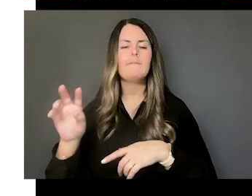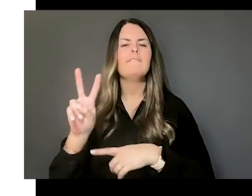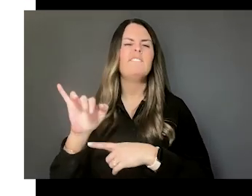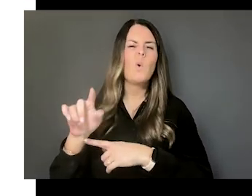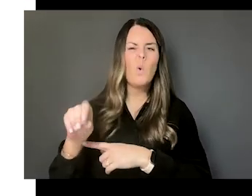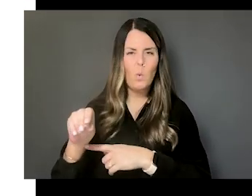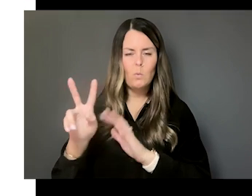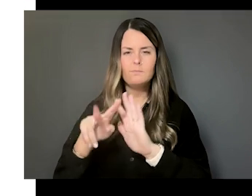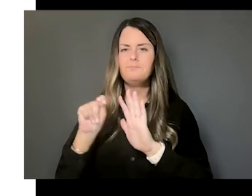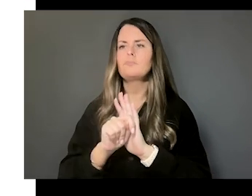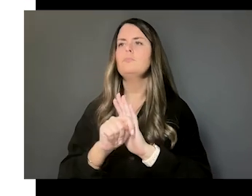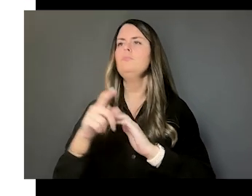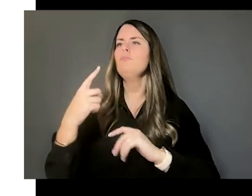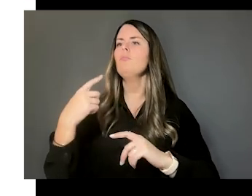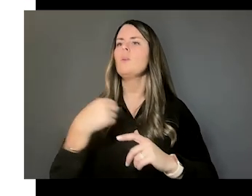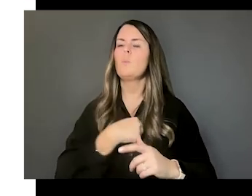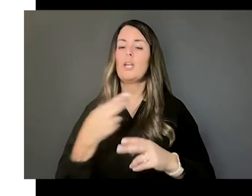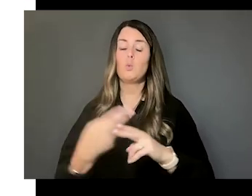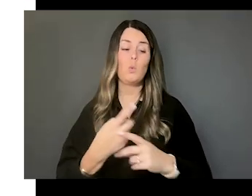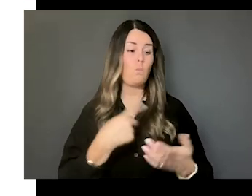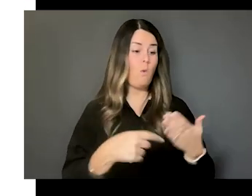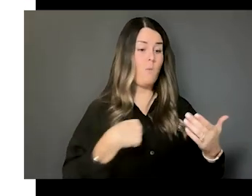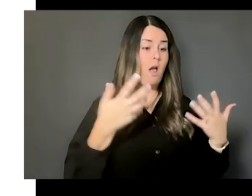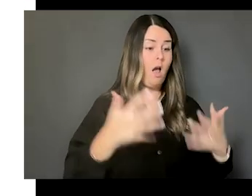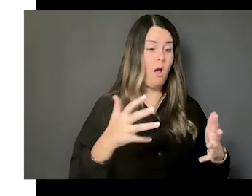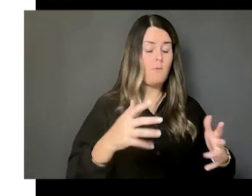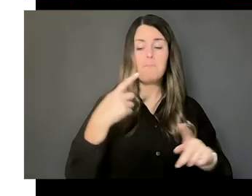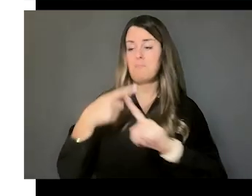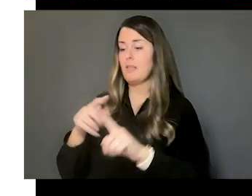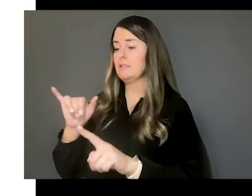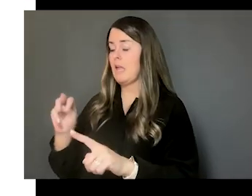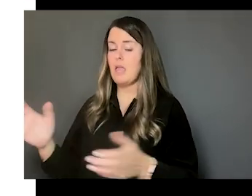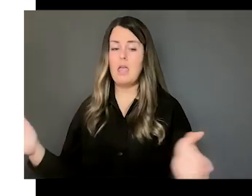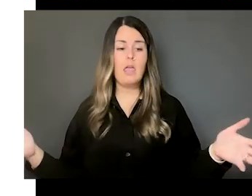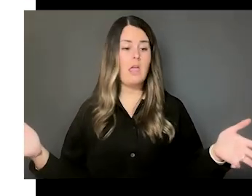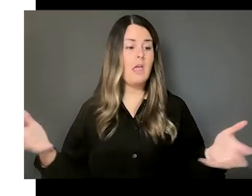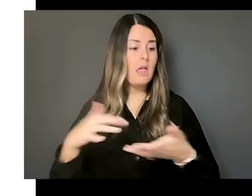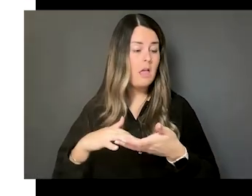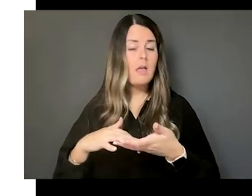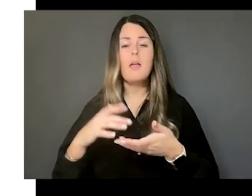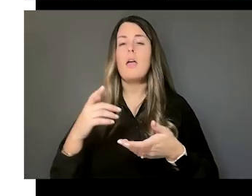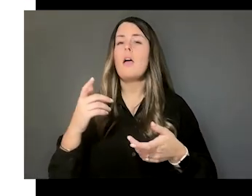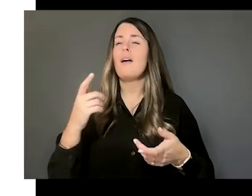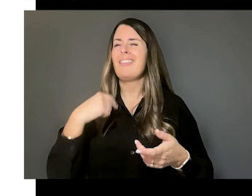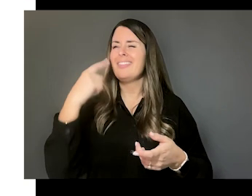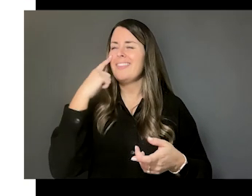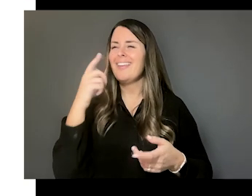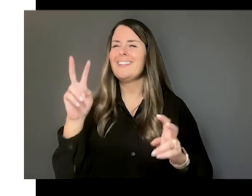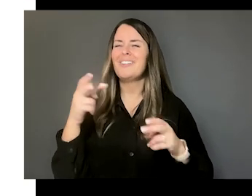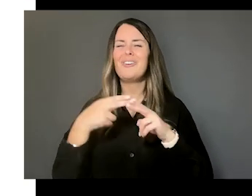and we combined what we did and with what IM was doing, and we created, I think the term was a mini lesson lab.